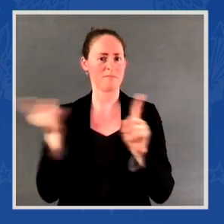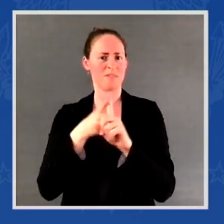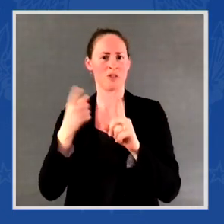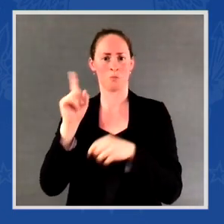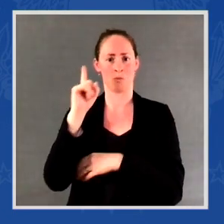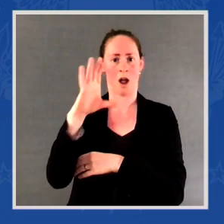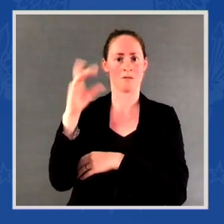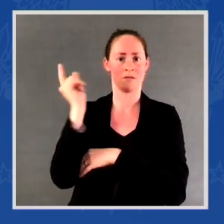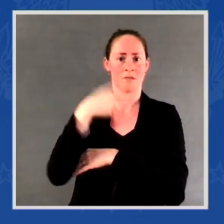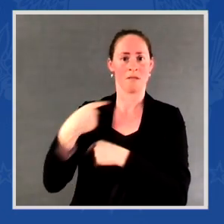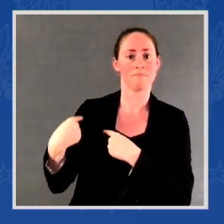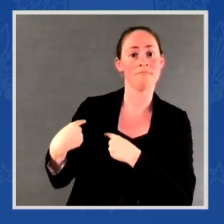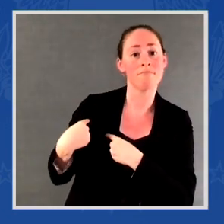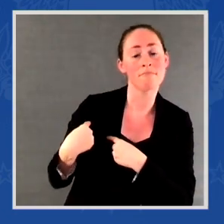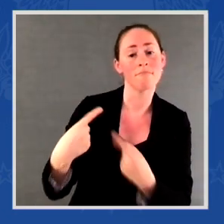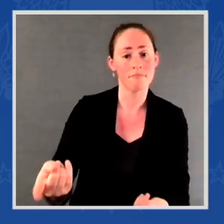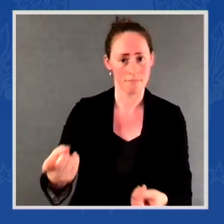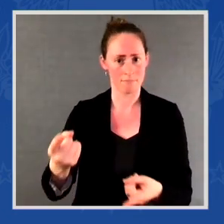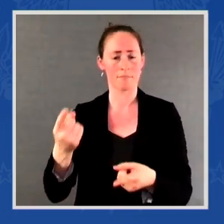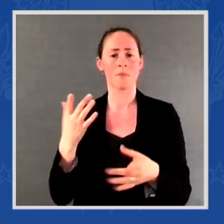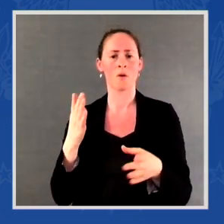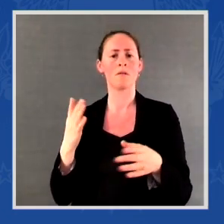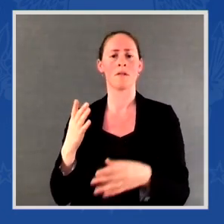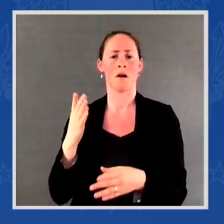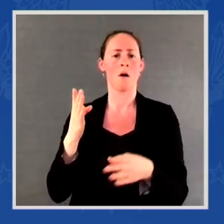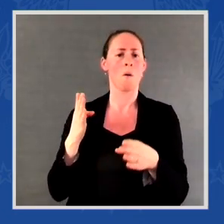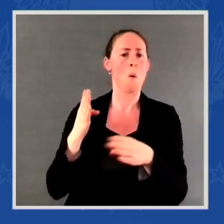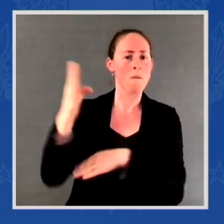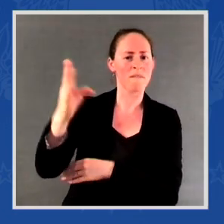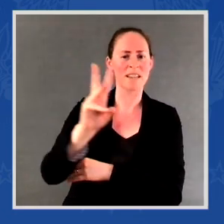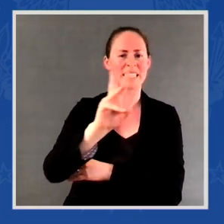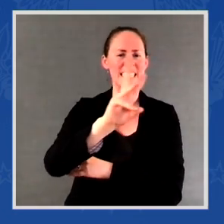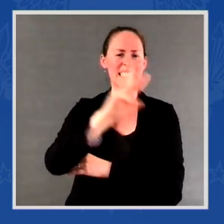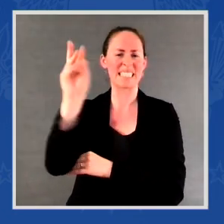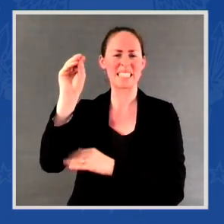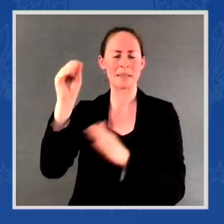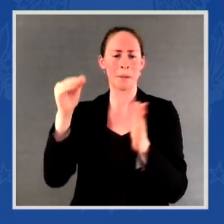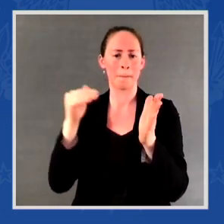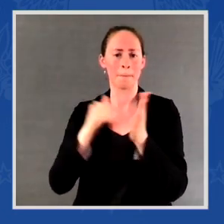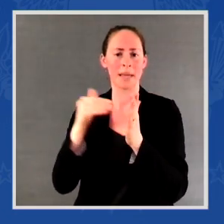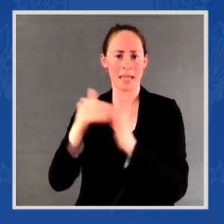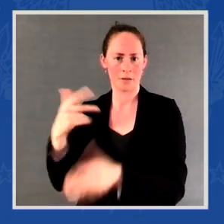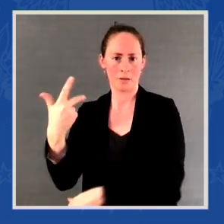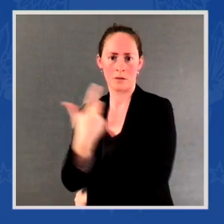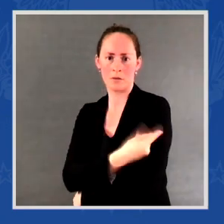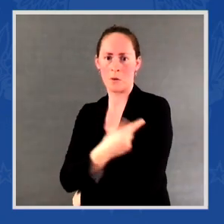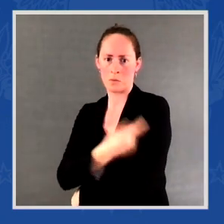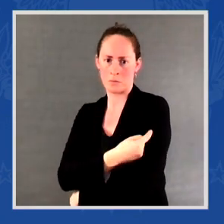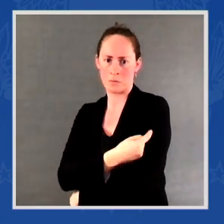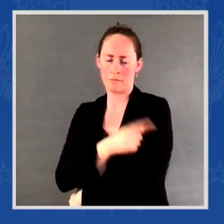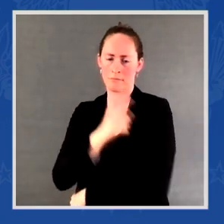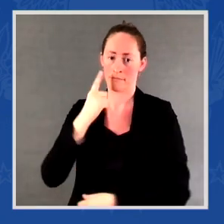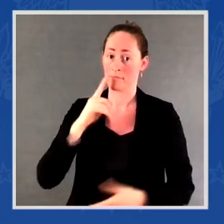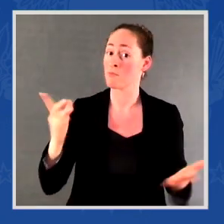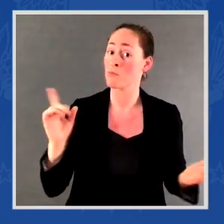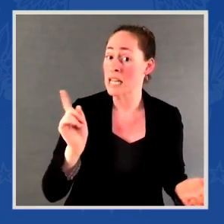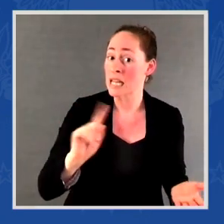[600] million doses of vaccine for Americans, I went to Europe to meet what they call the "G7"